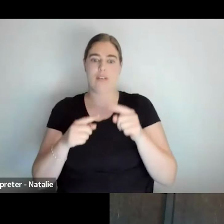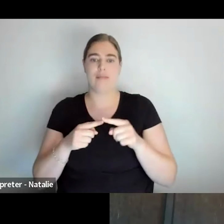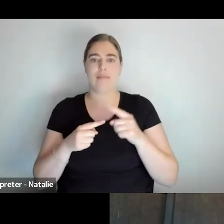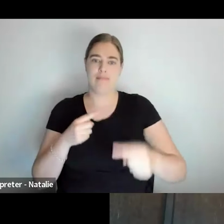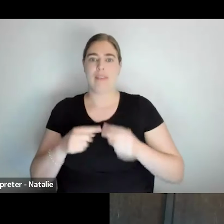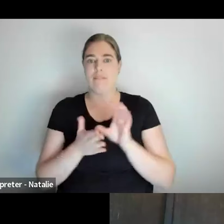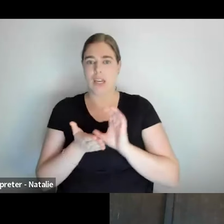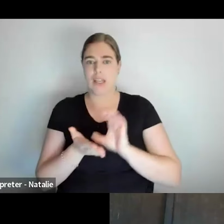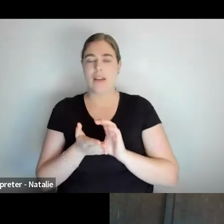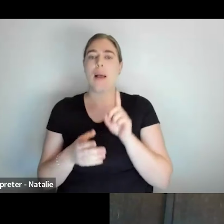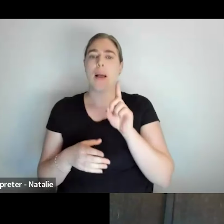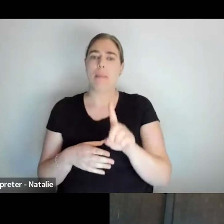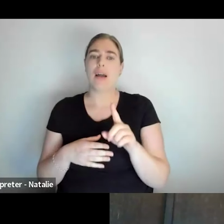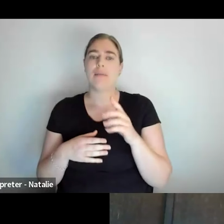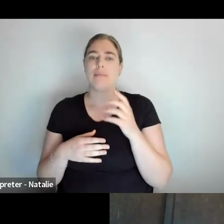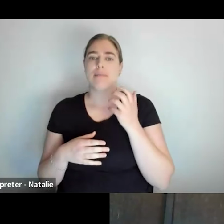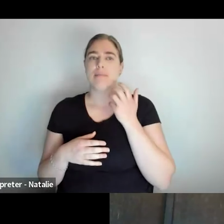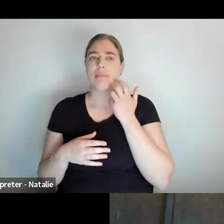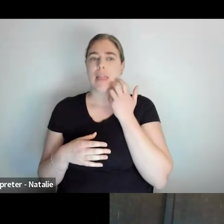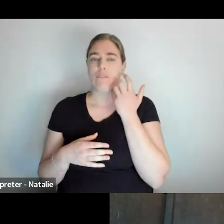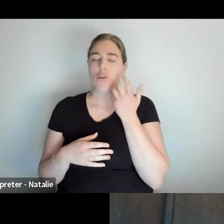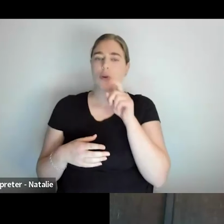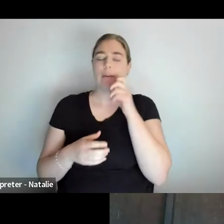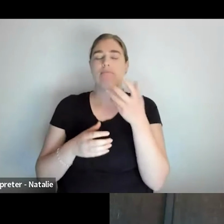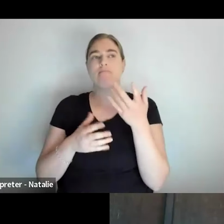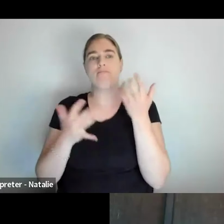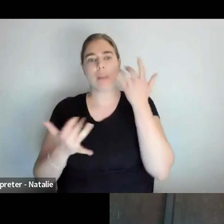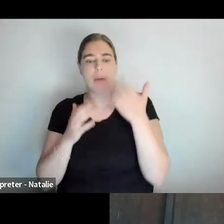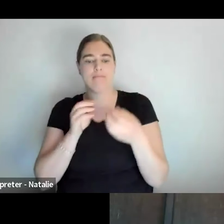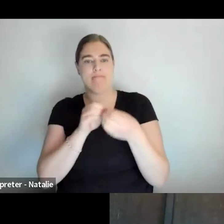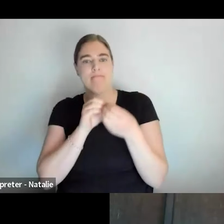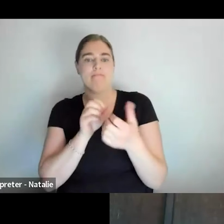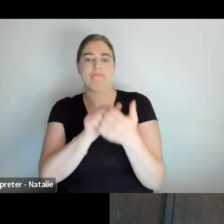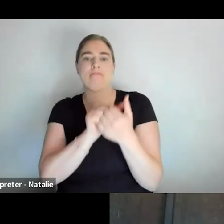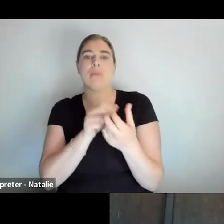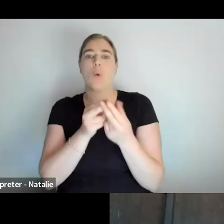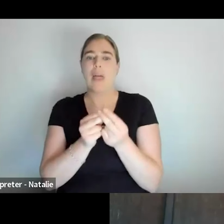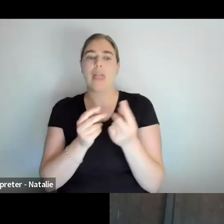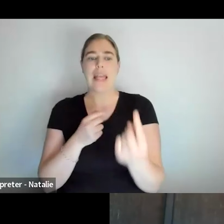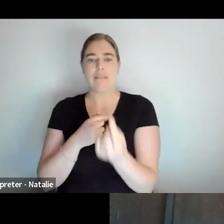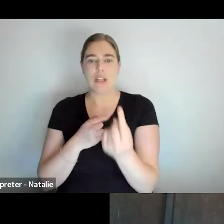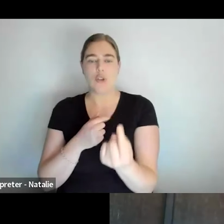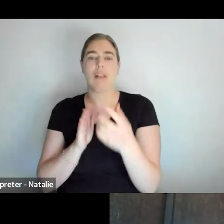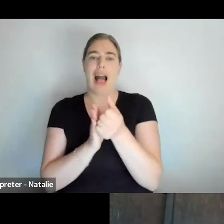genuinely collaborating or working in partnership with individual artists and groups. So,